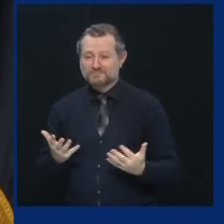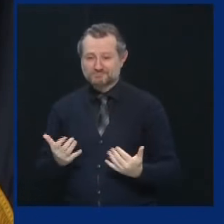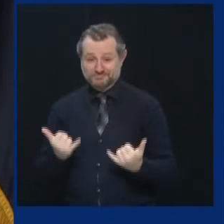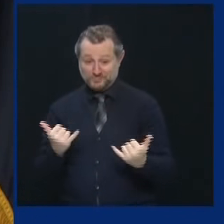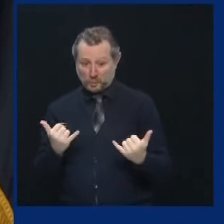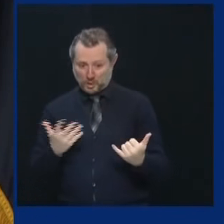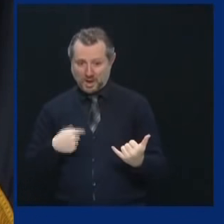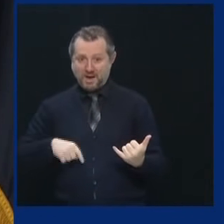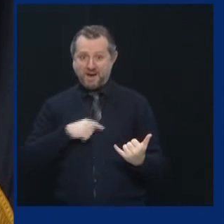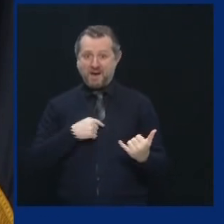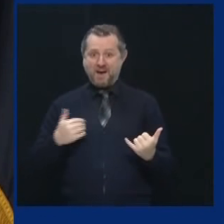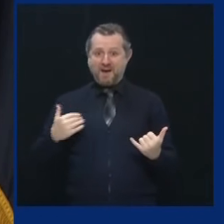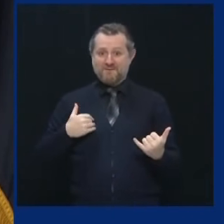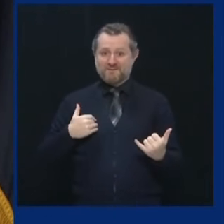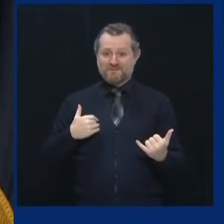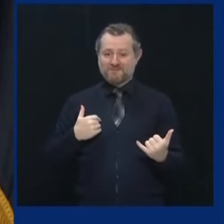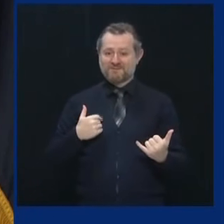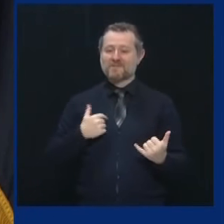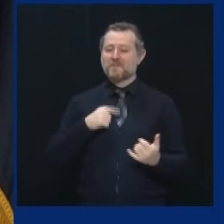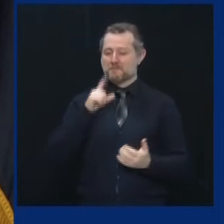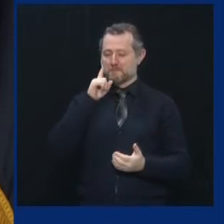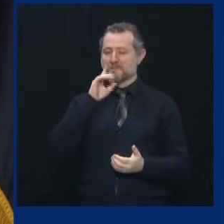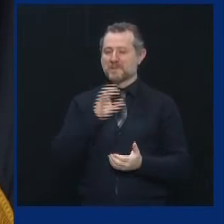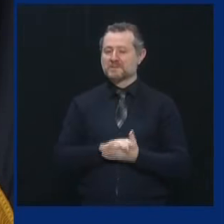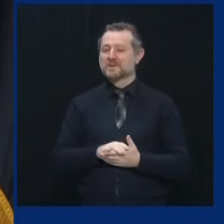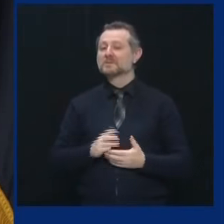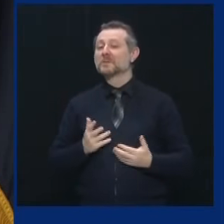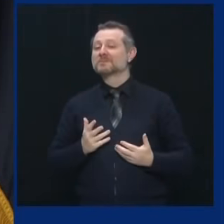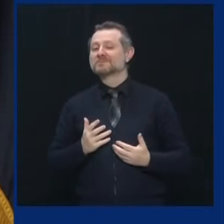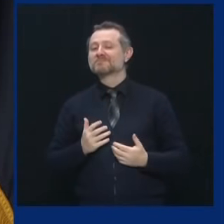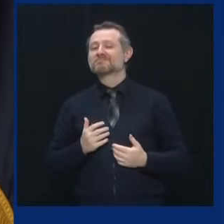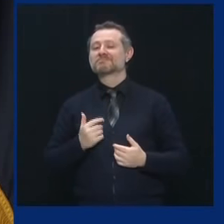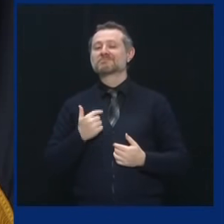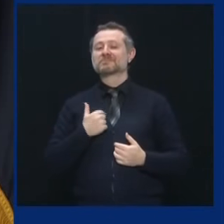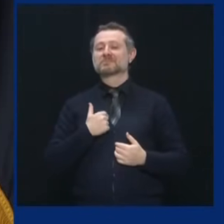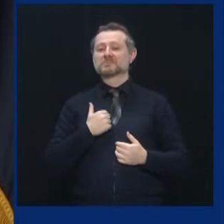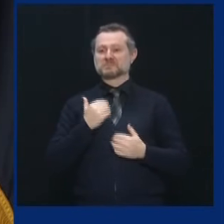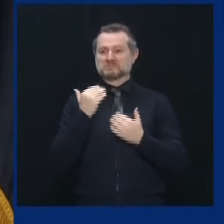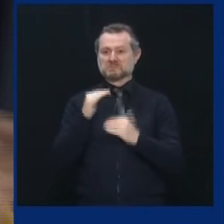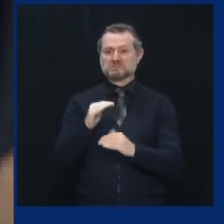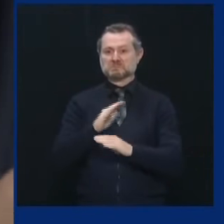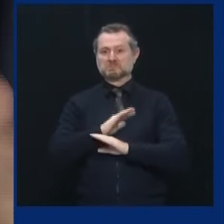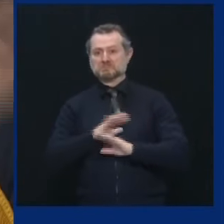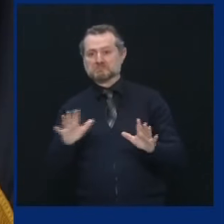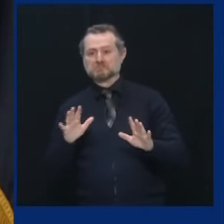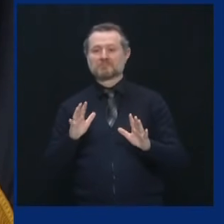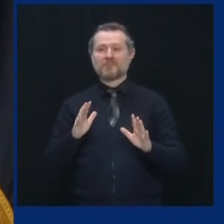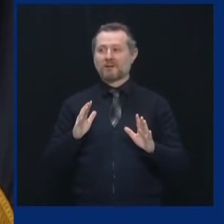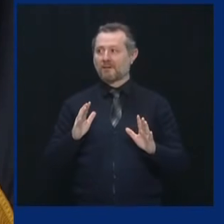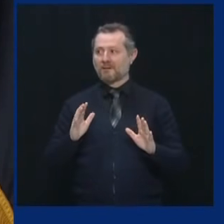RELATIONSHIP. AND IT GOES BACK A LOT OF